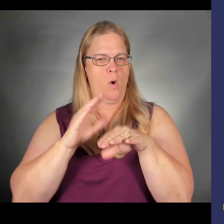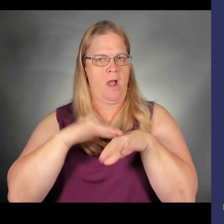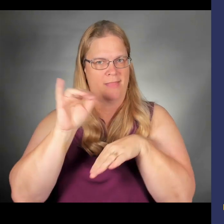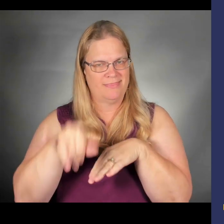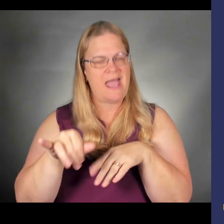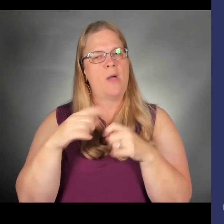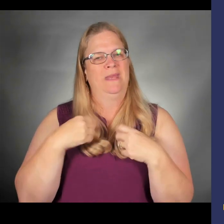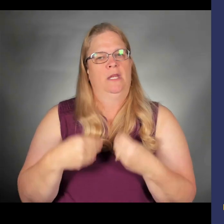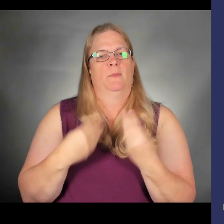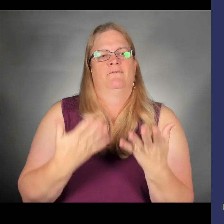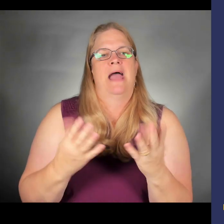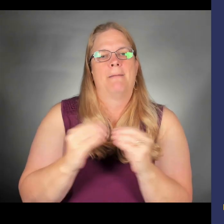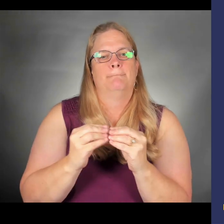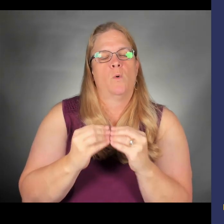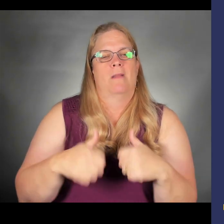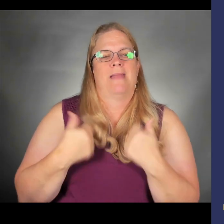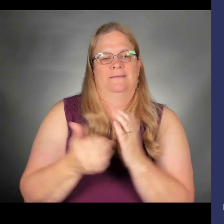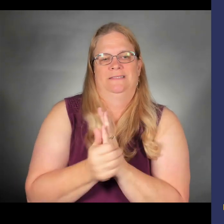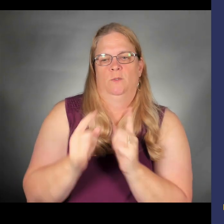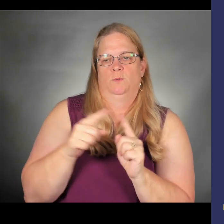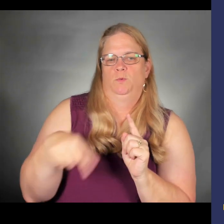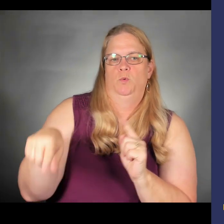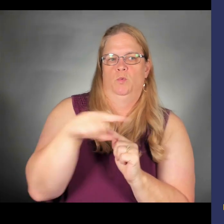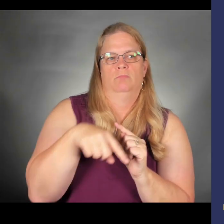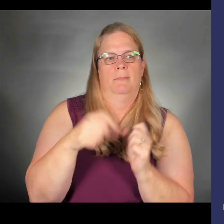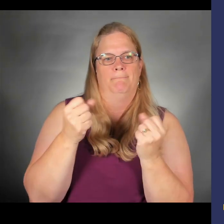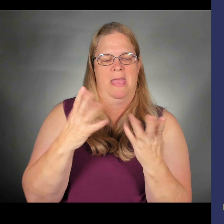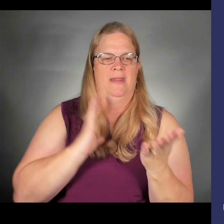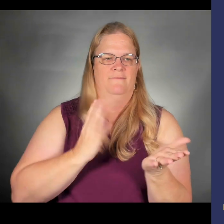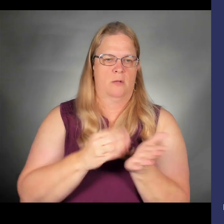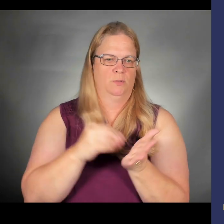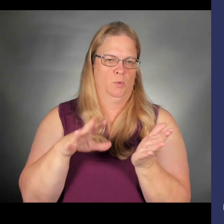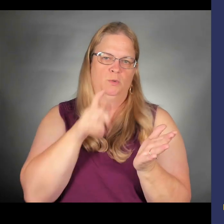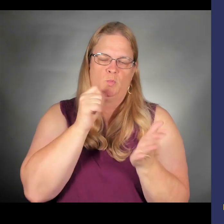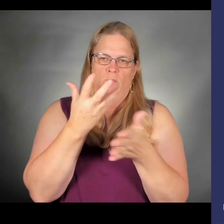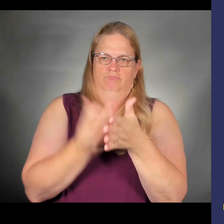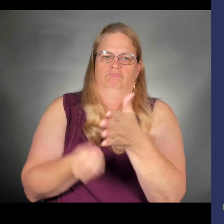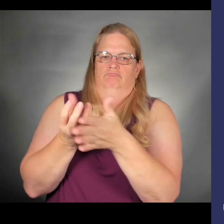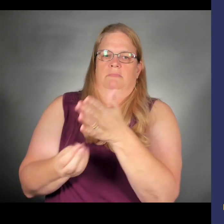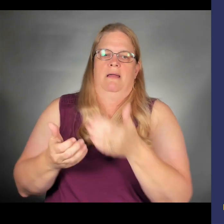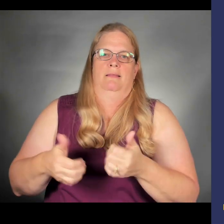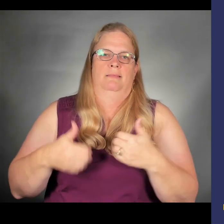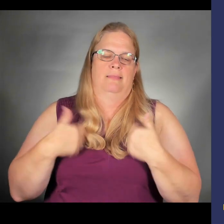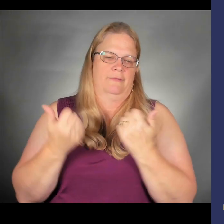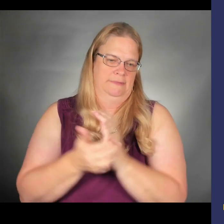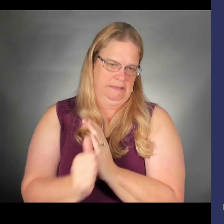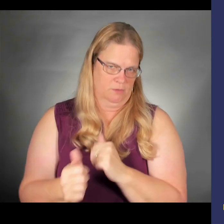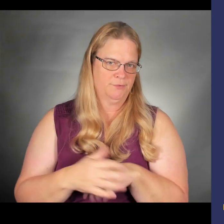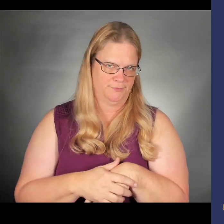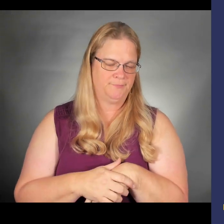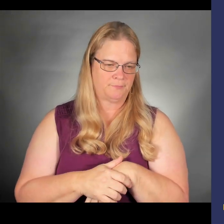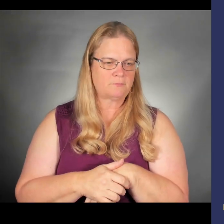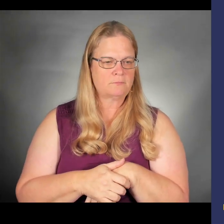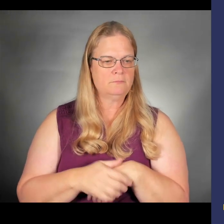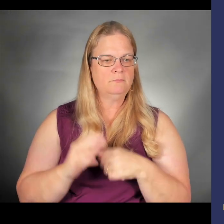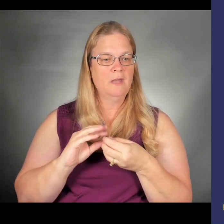is something we need to work more on-- providing life skills to our students because many of them have gaps in those skills.